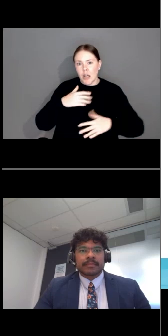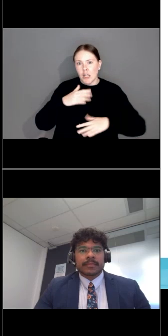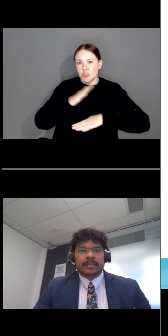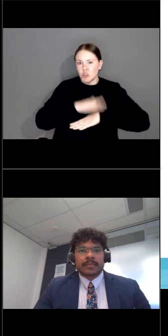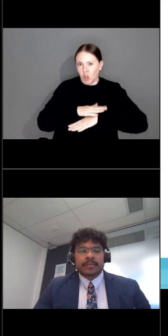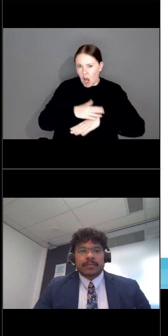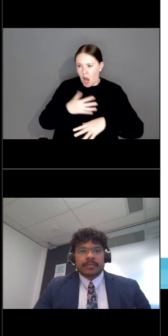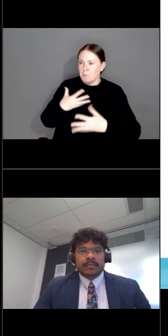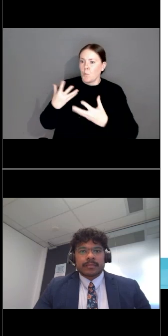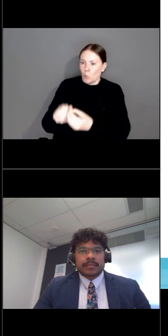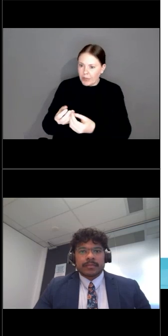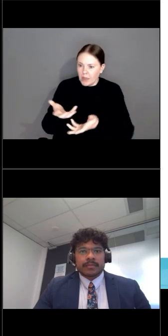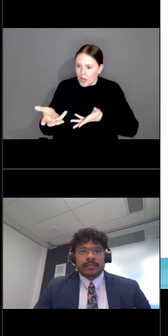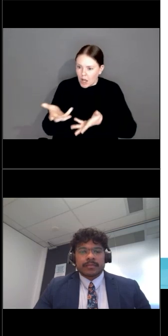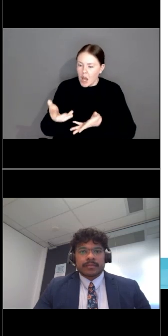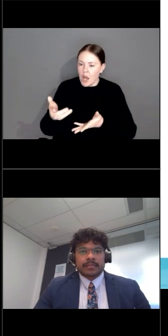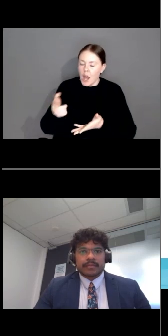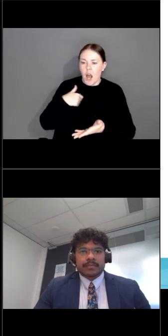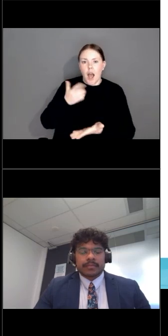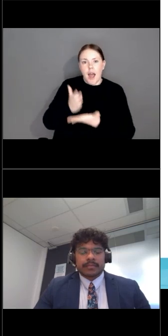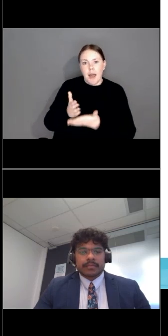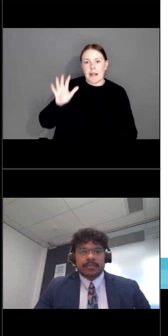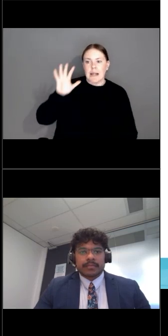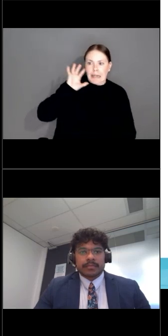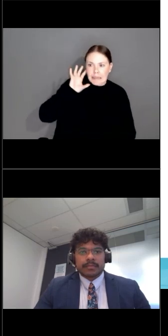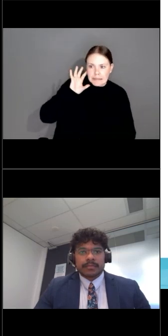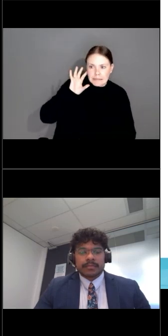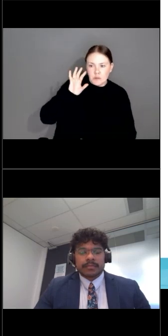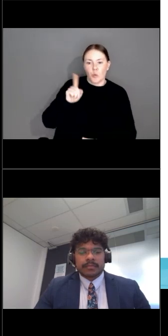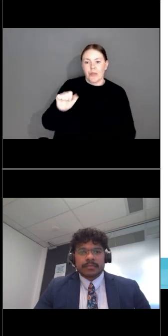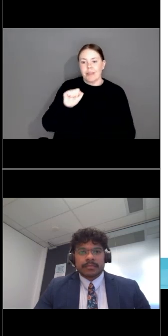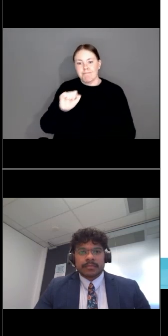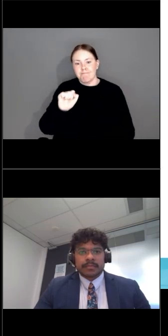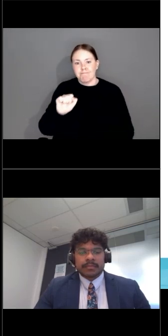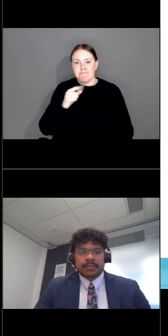they're being heard so they can then understand it better because everyone asks questions and you